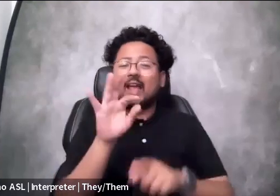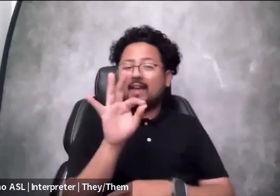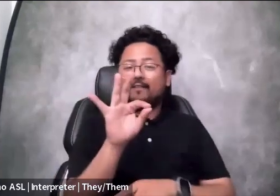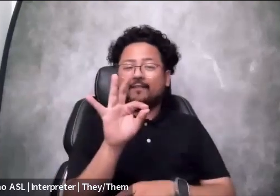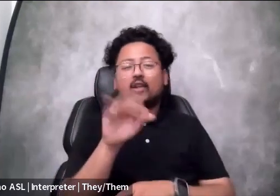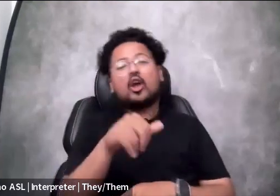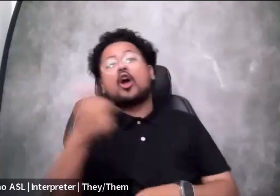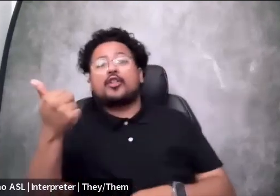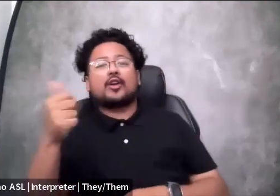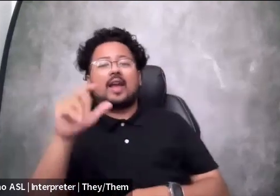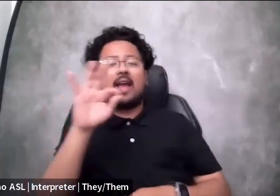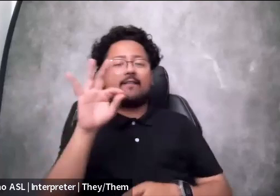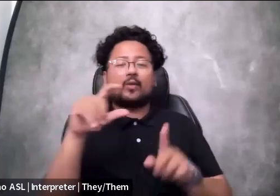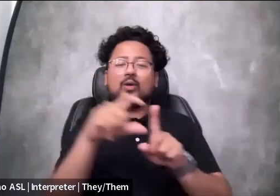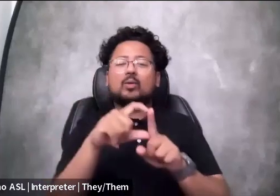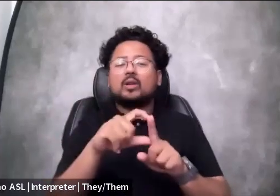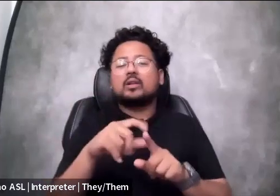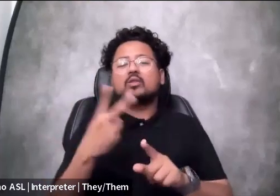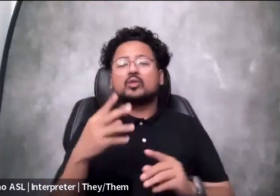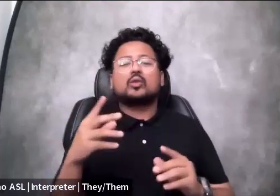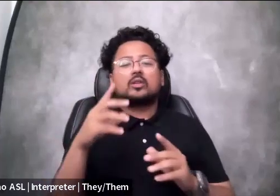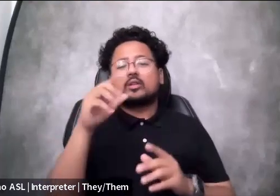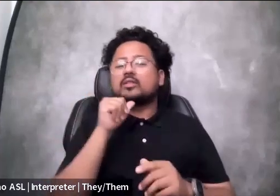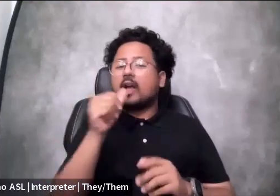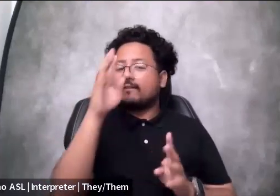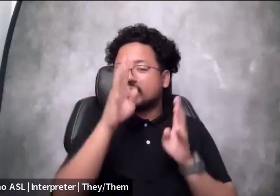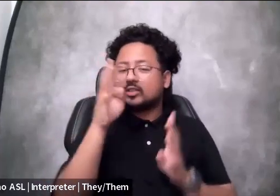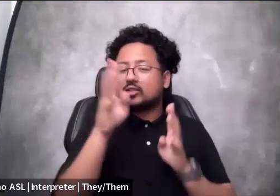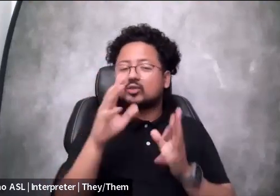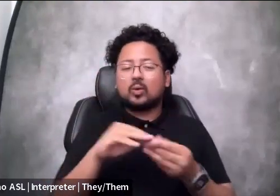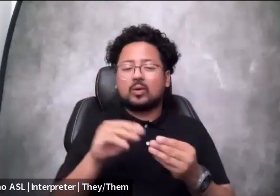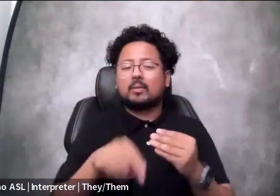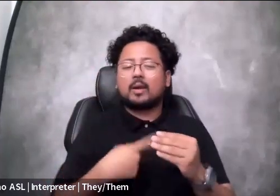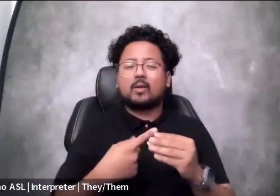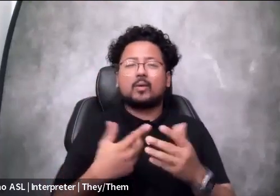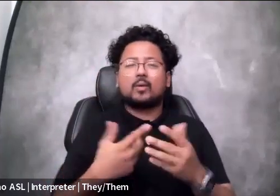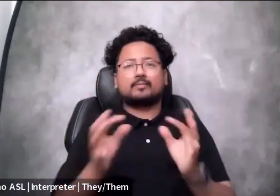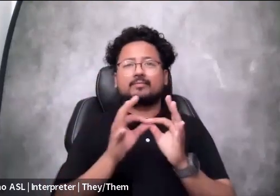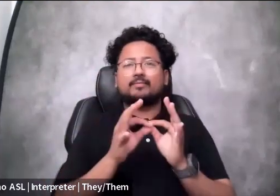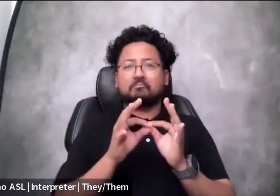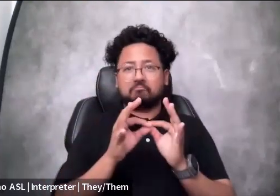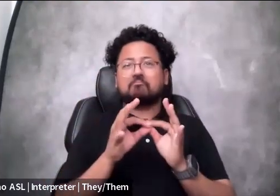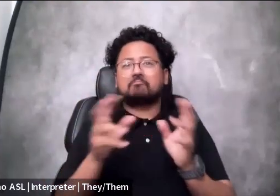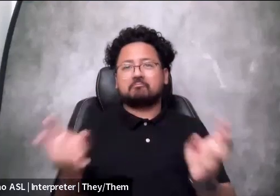which this is nonfiction stories and this is talking about Nonfic, talking about bodies. It's beautiful.